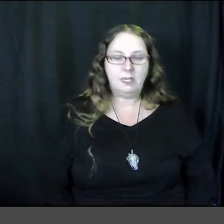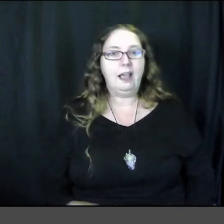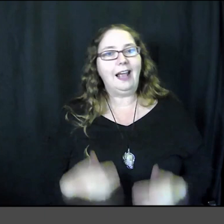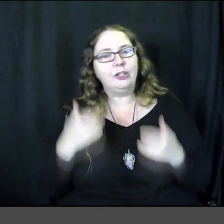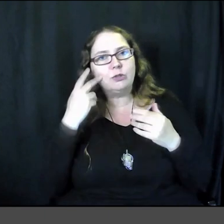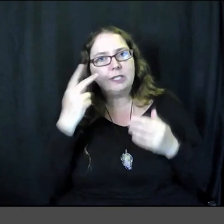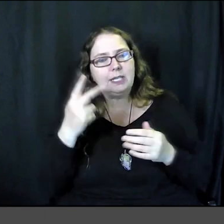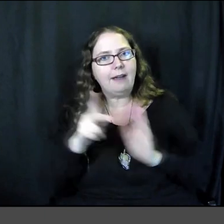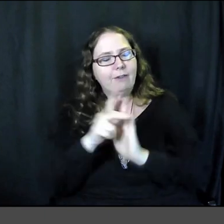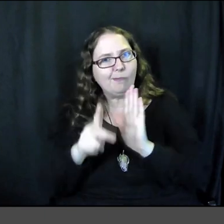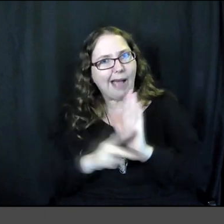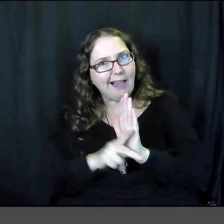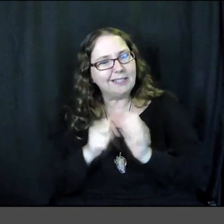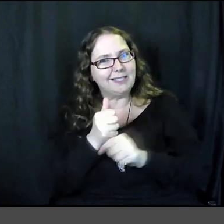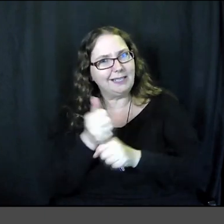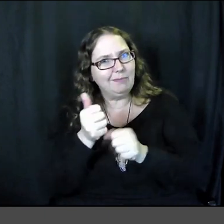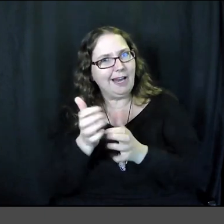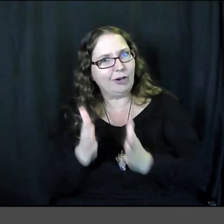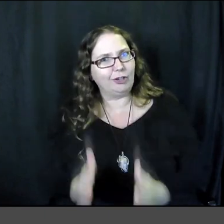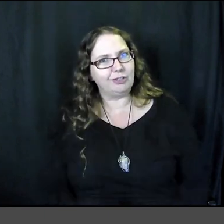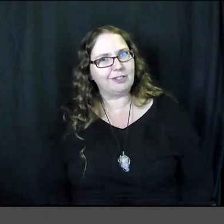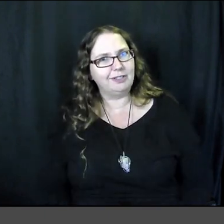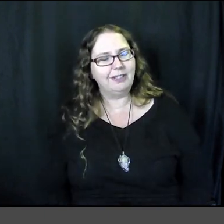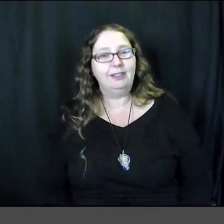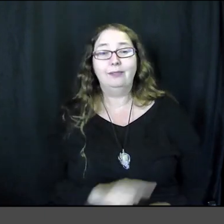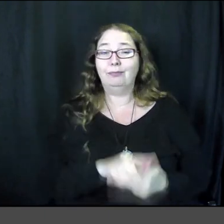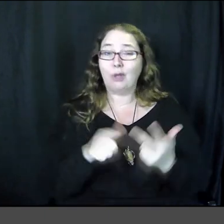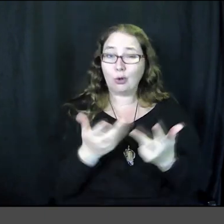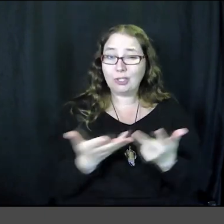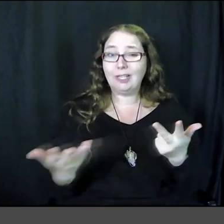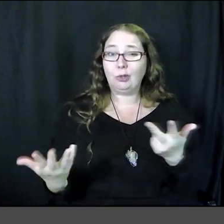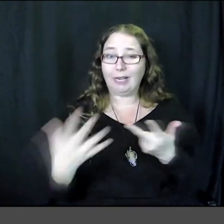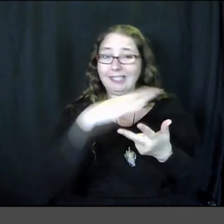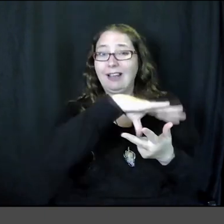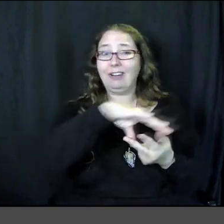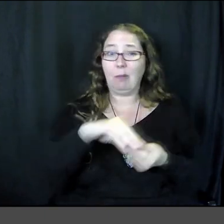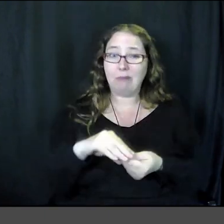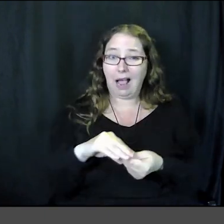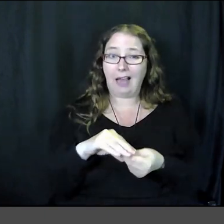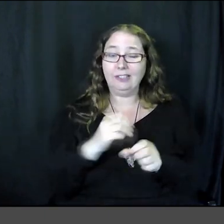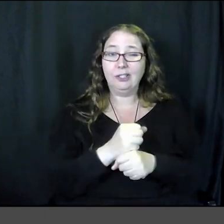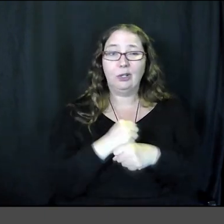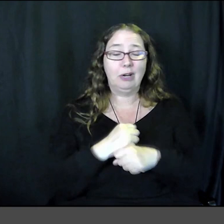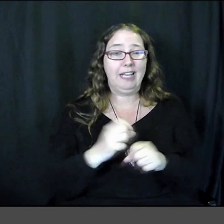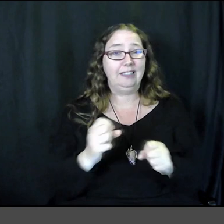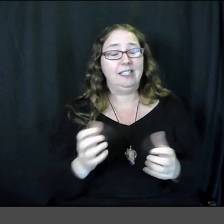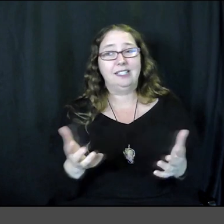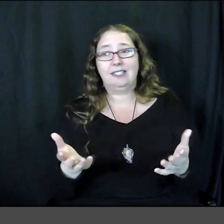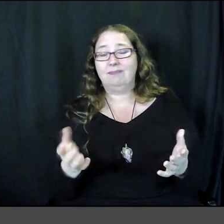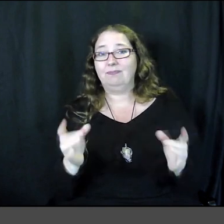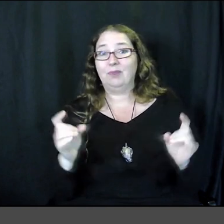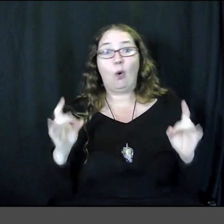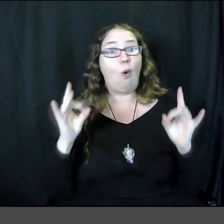THOSE THREE THINGS, I BELIEVE, HAVE COMBINED TO CREATE THIS INCREDIBLE CRISIS THAT WE'RE IN RIGHT NOW WHERE THEY FEEL